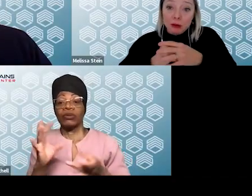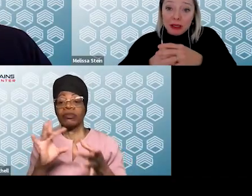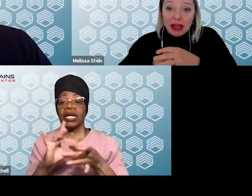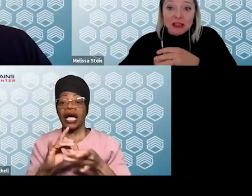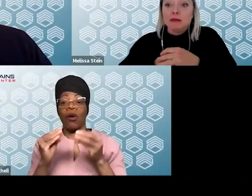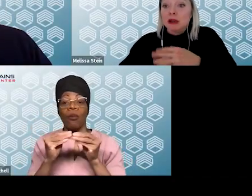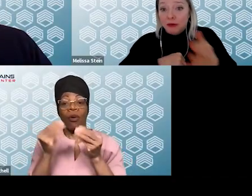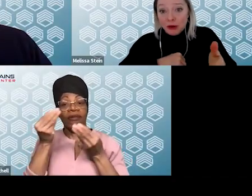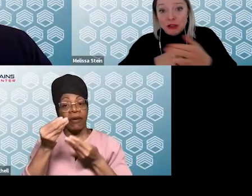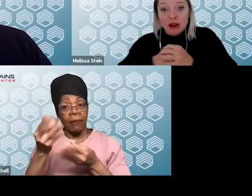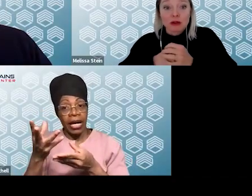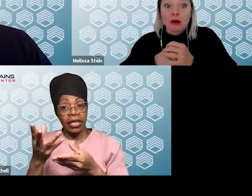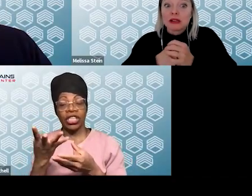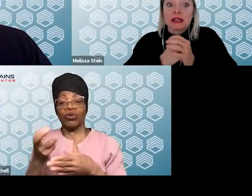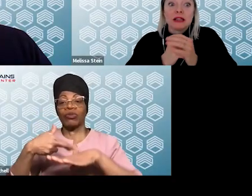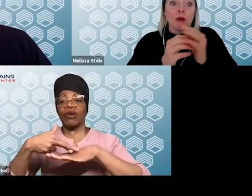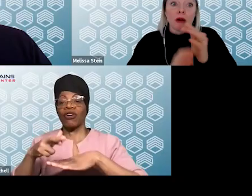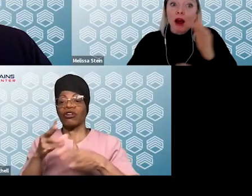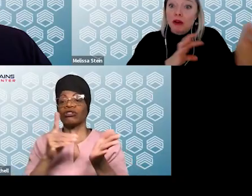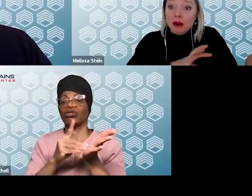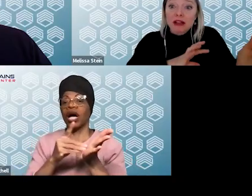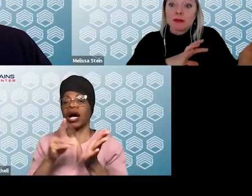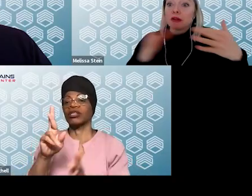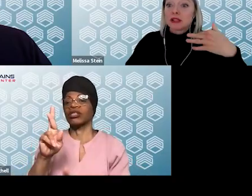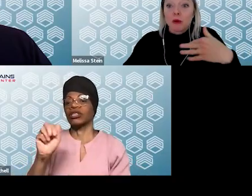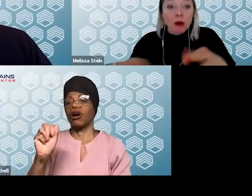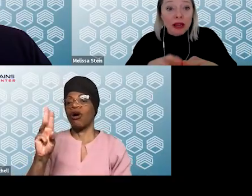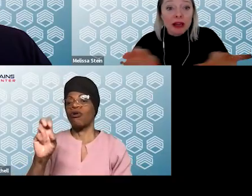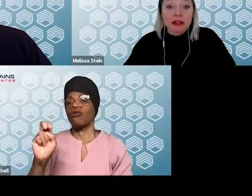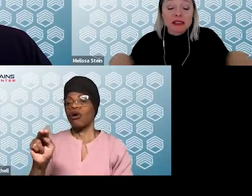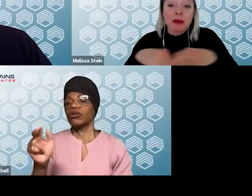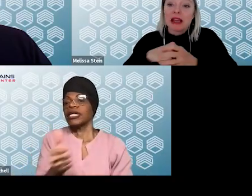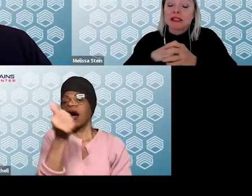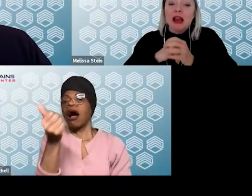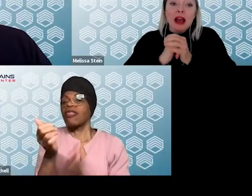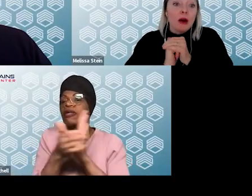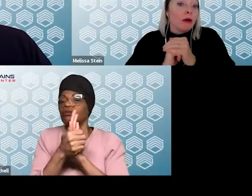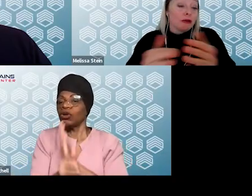if you would like to be referred to Dr. Rawson or other experts that are working in this space,